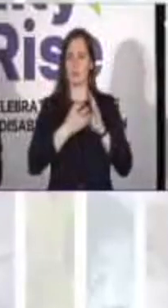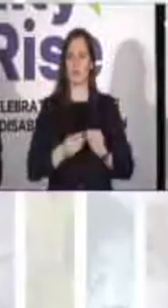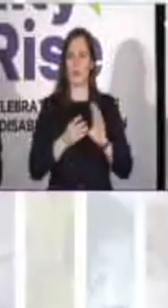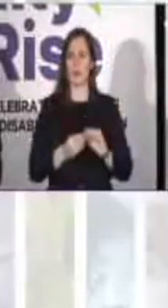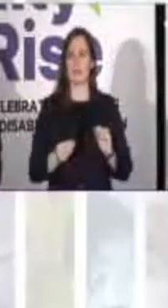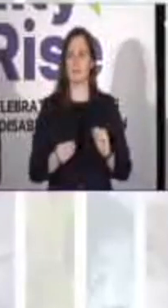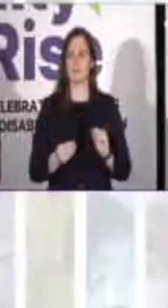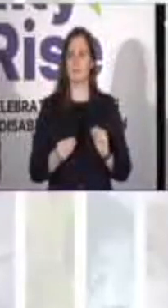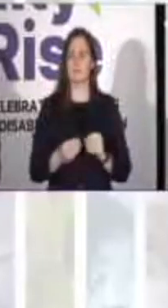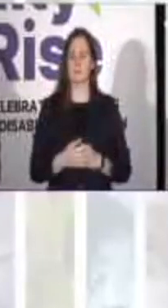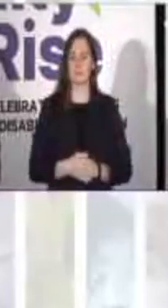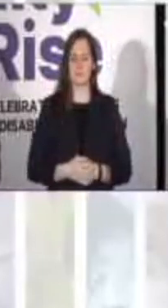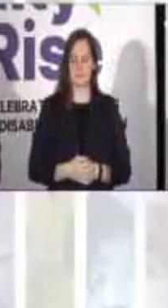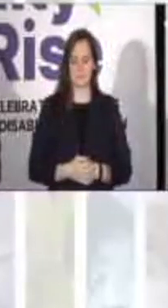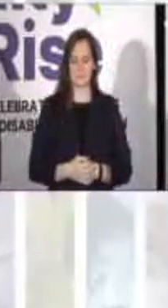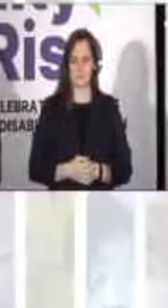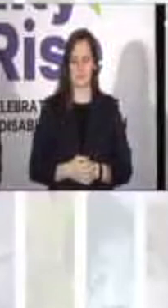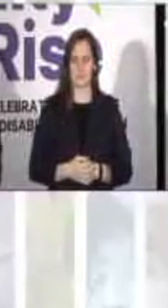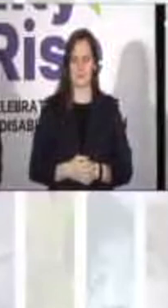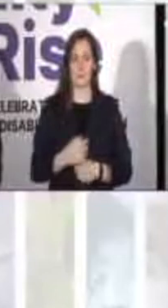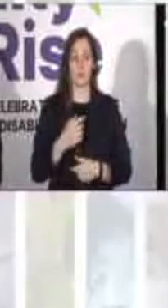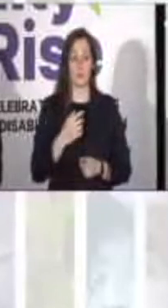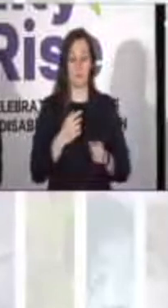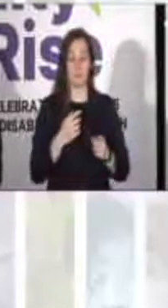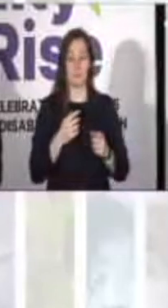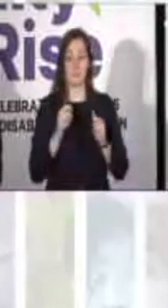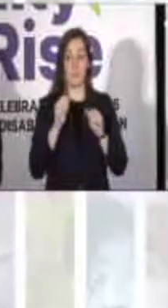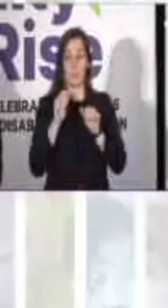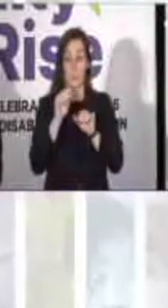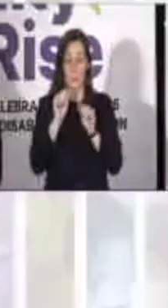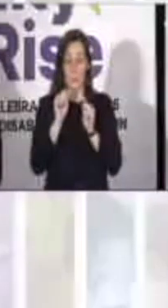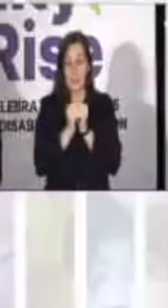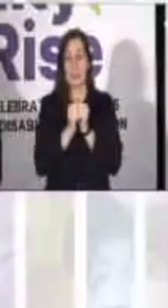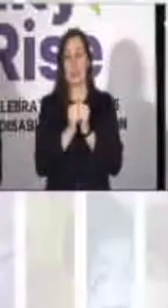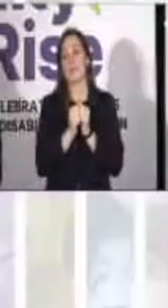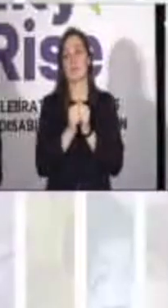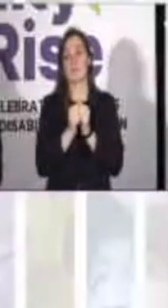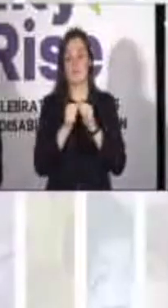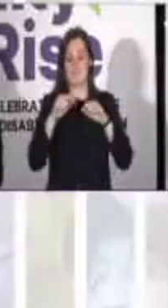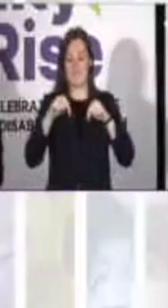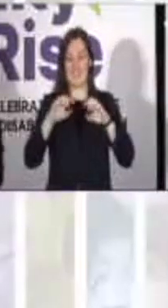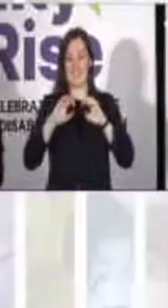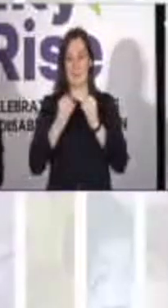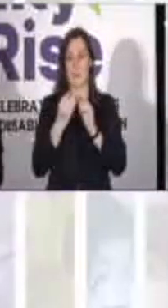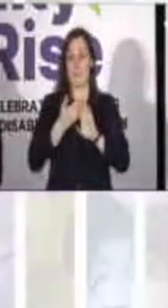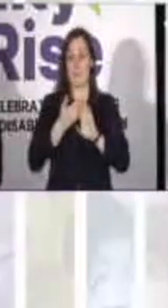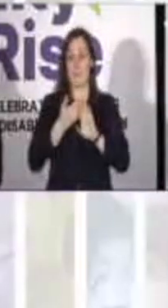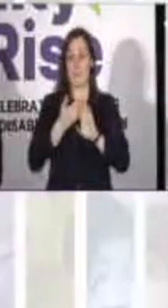BEFORE I WAS A WEB DEVELOPER WITH MARY ELLEN AND FORWARD CREATIVE I WAS A REGISTERED NURSE FOR 11 YEARS.